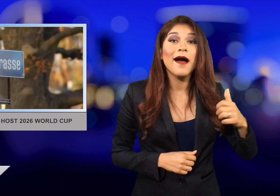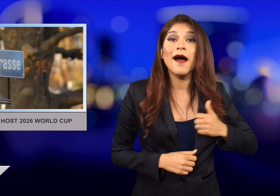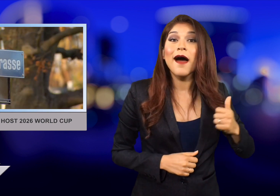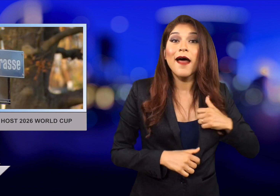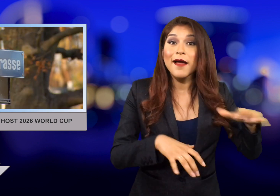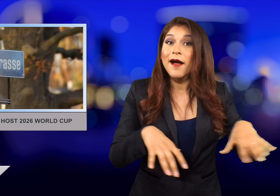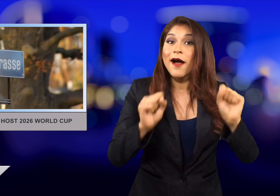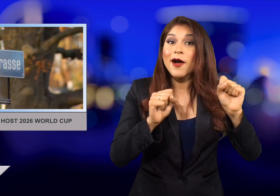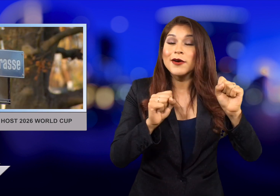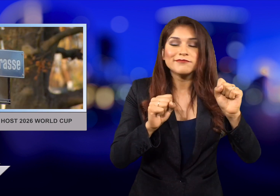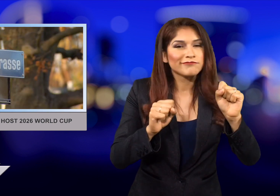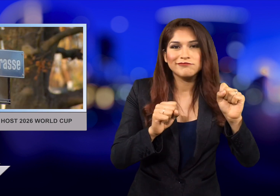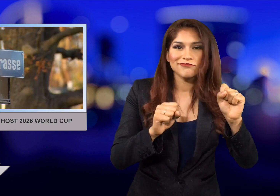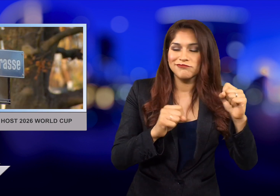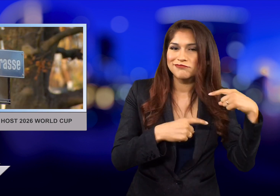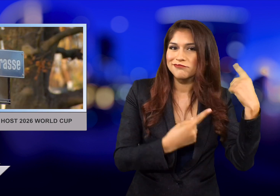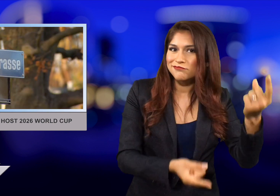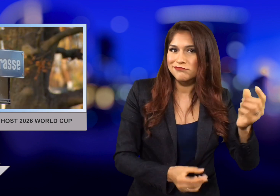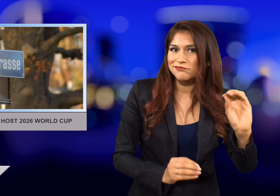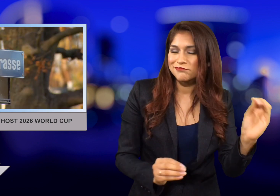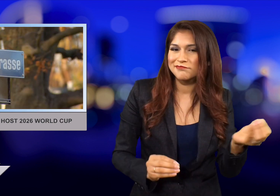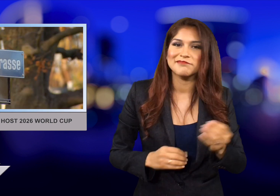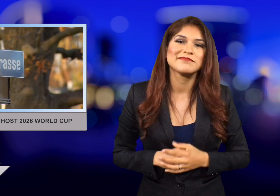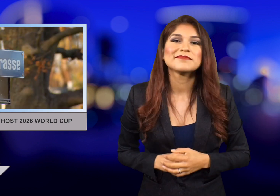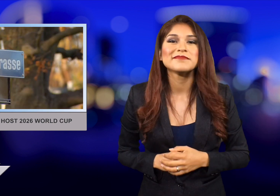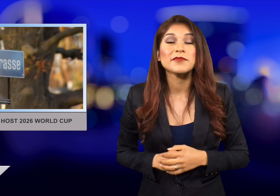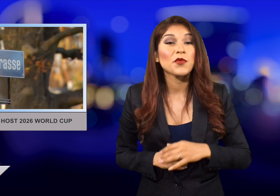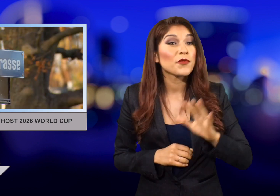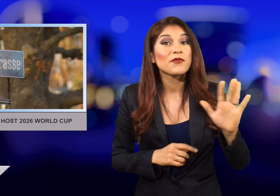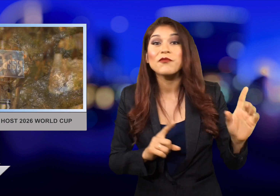Canada has never previously hosted.